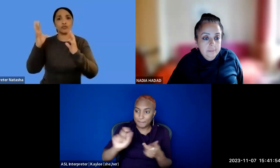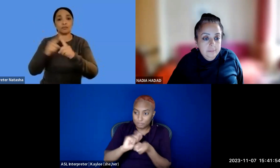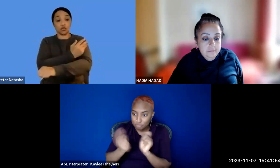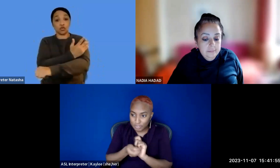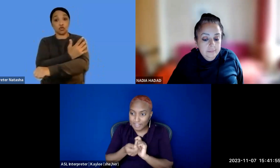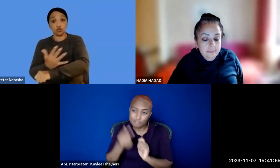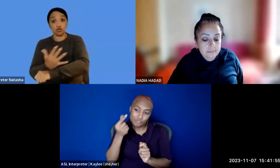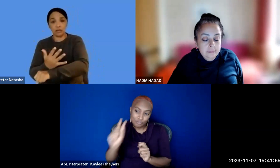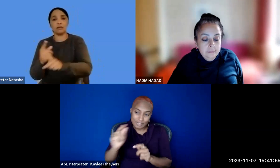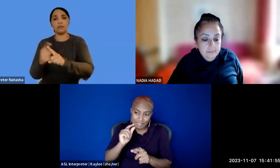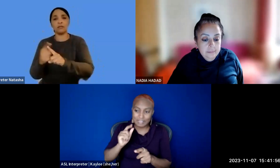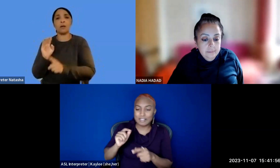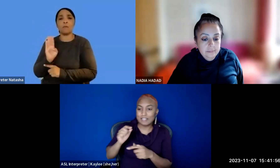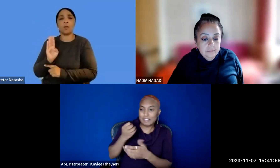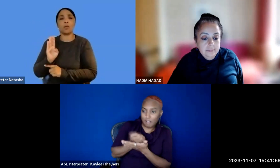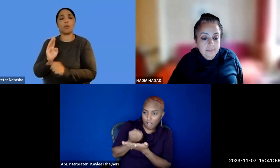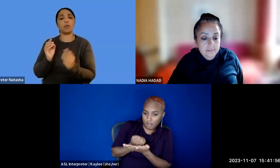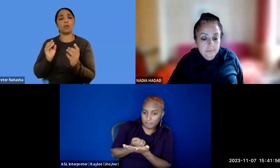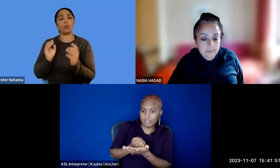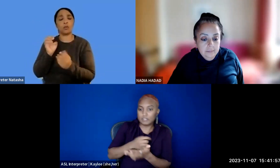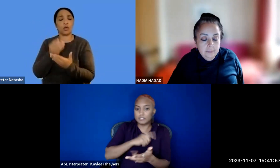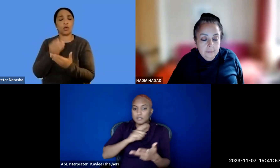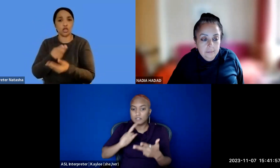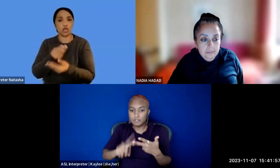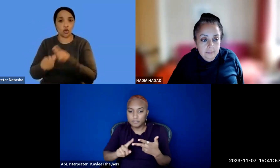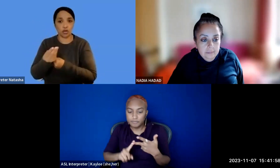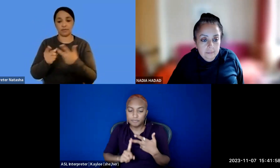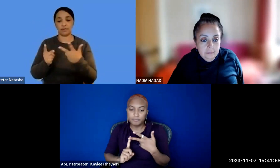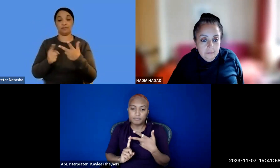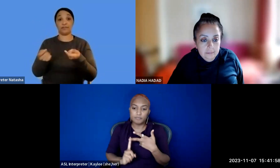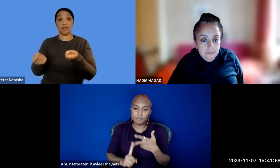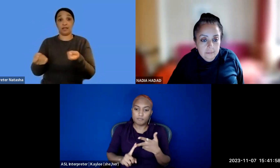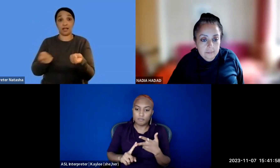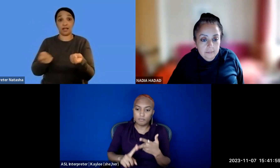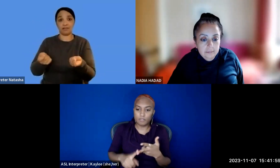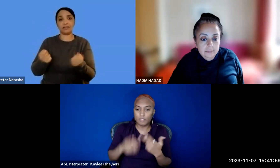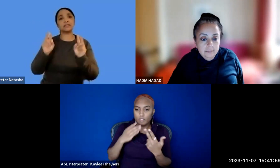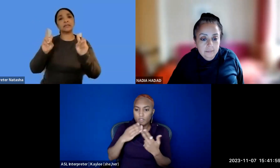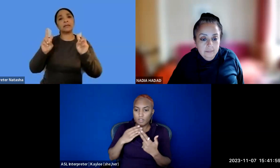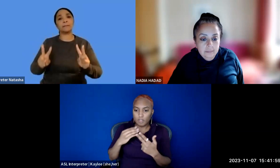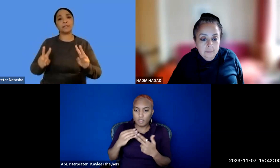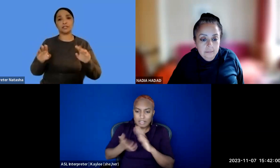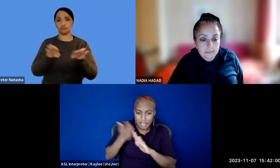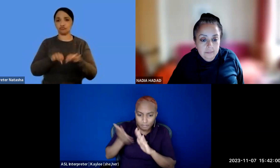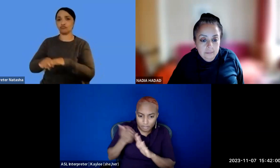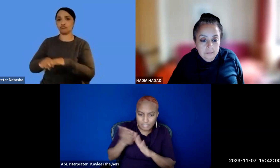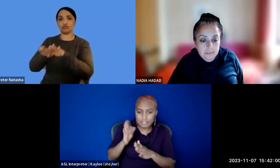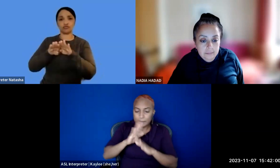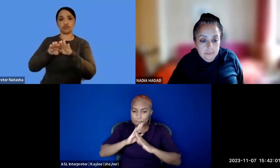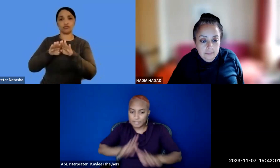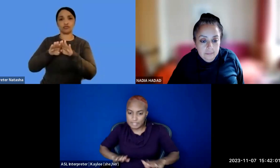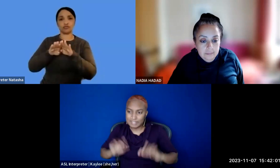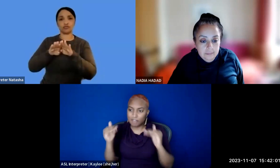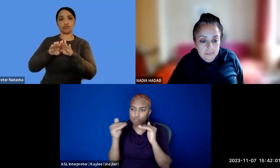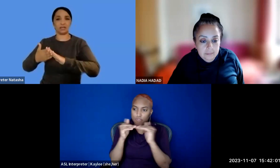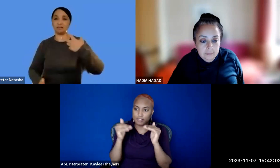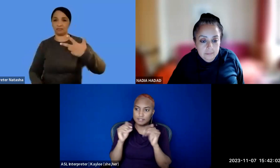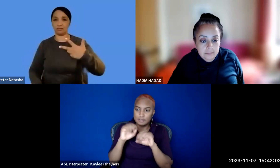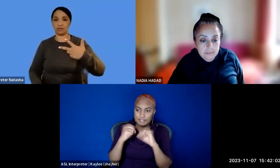and priorities related to governance, peace and a just society. It's important to mention that Mozambique